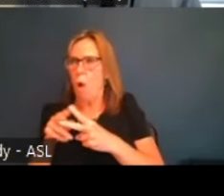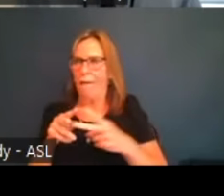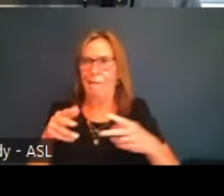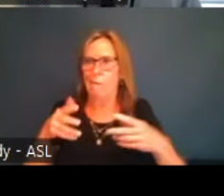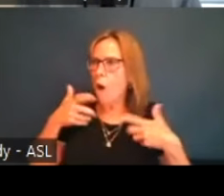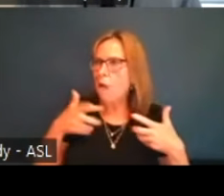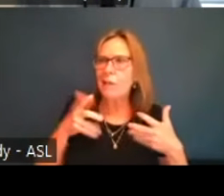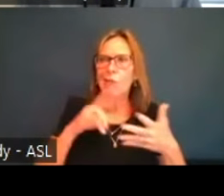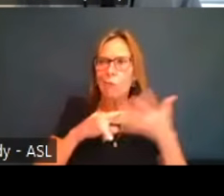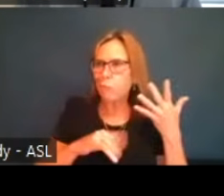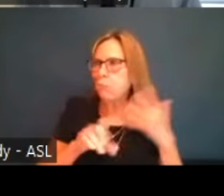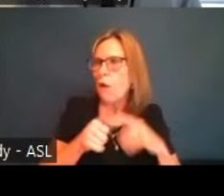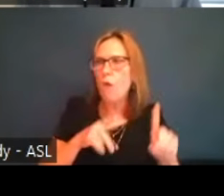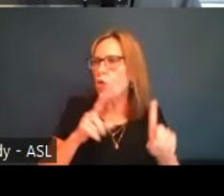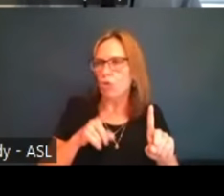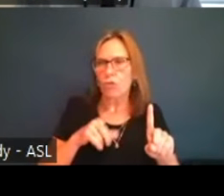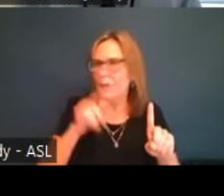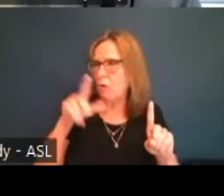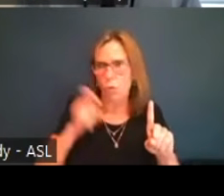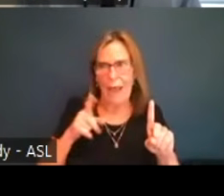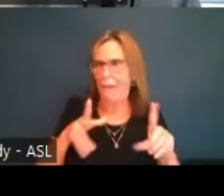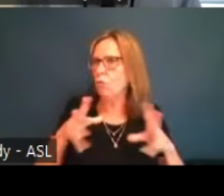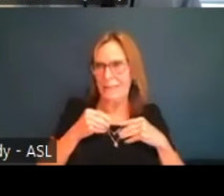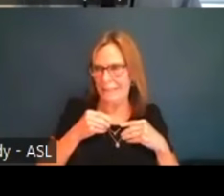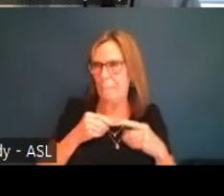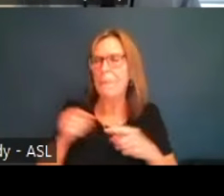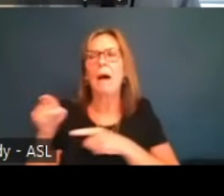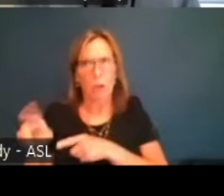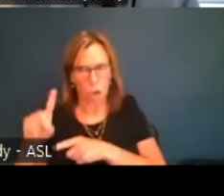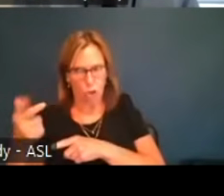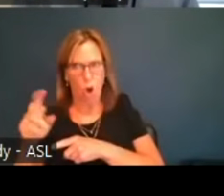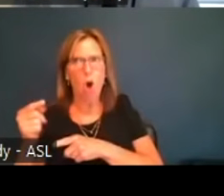» ALEX THOMPSON: We had a question here, Are there any